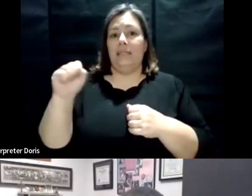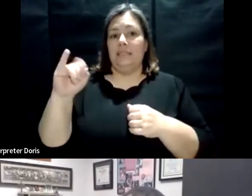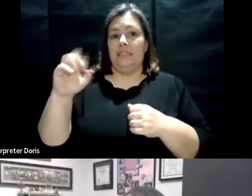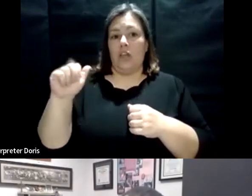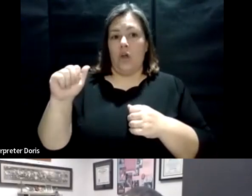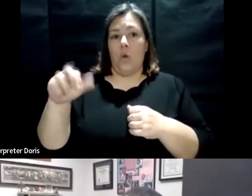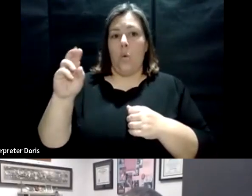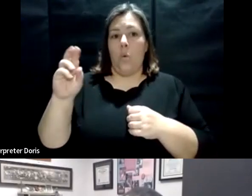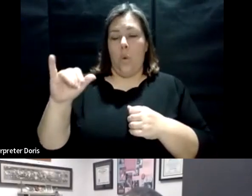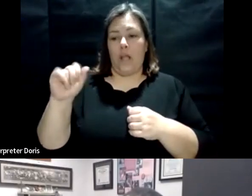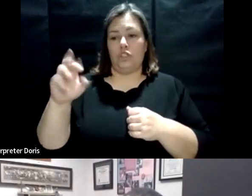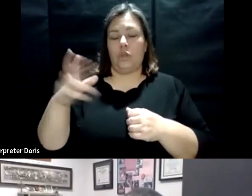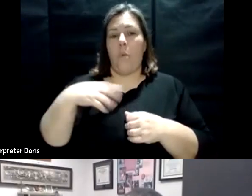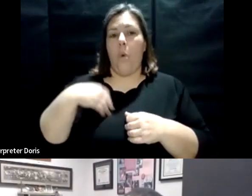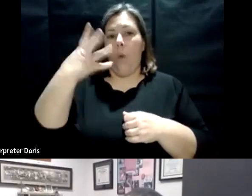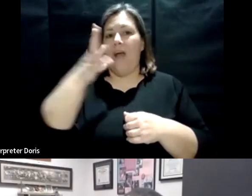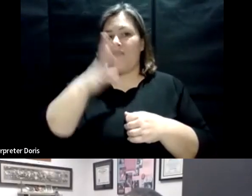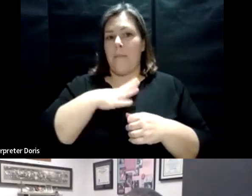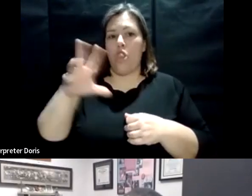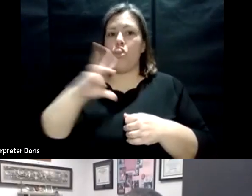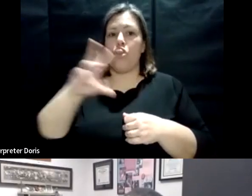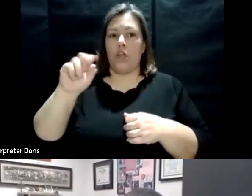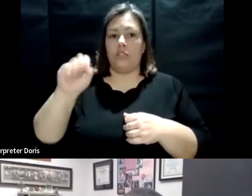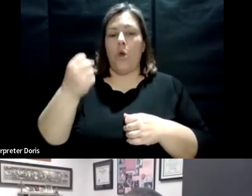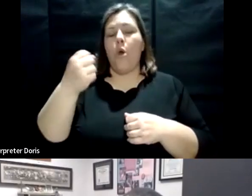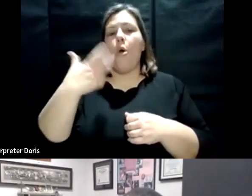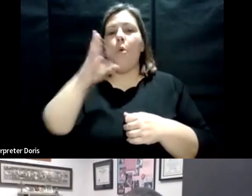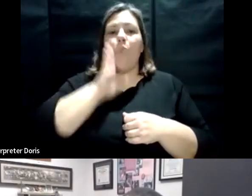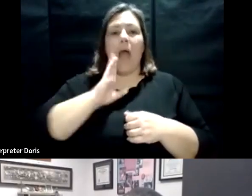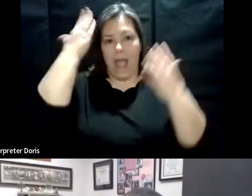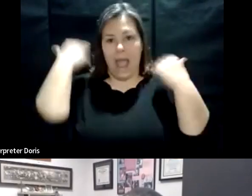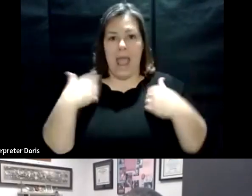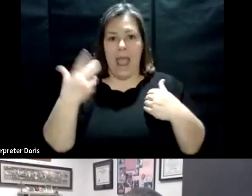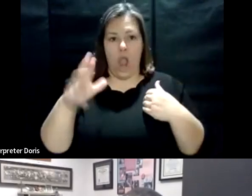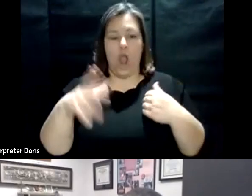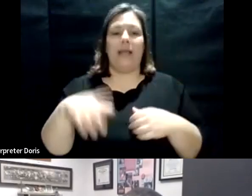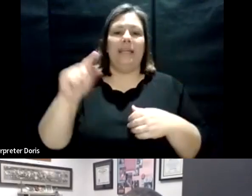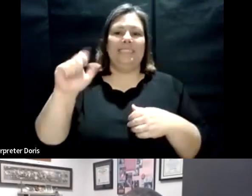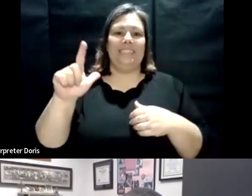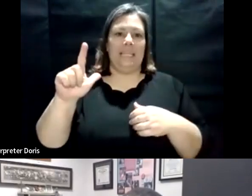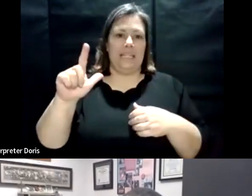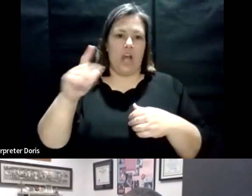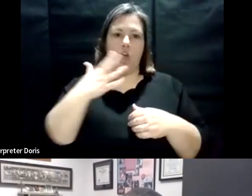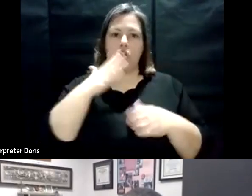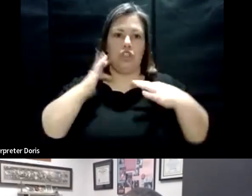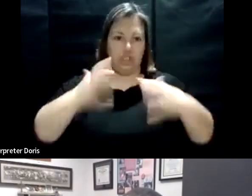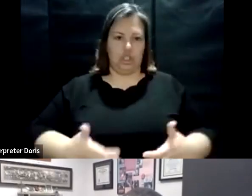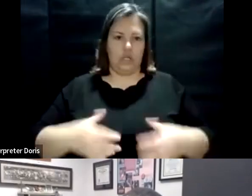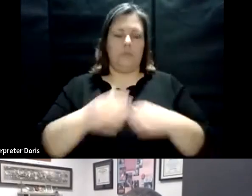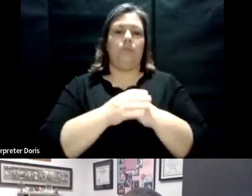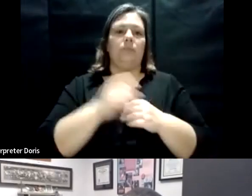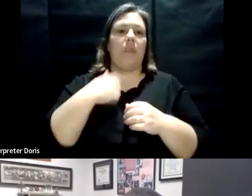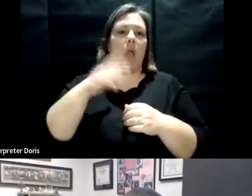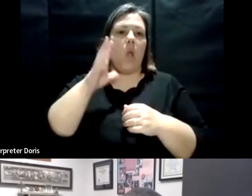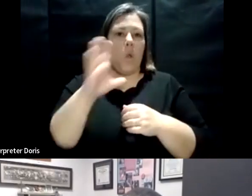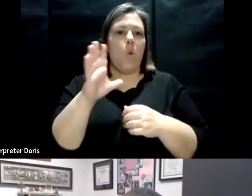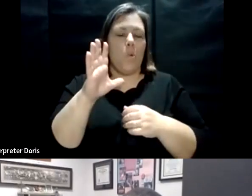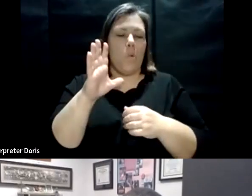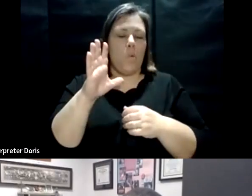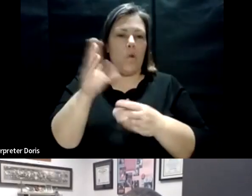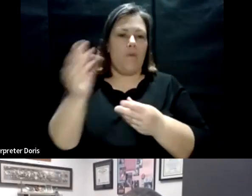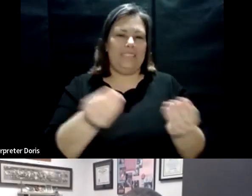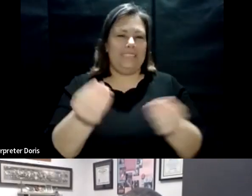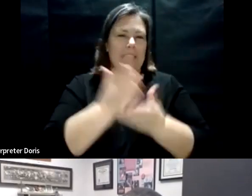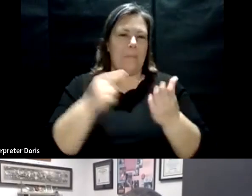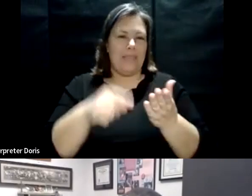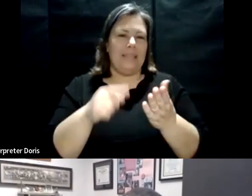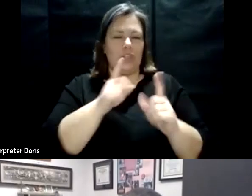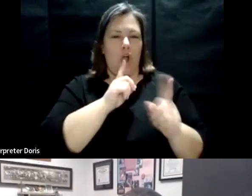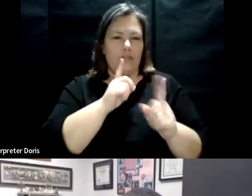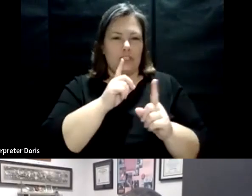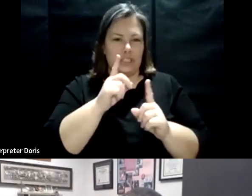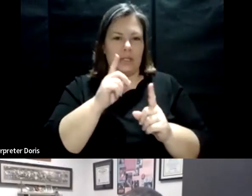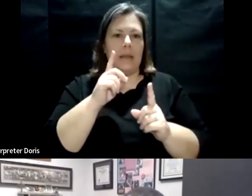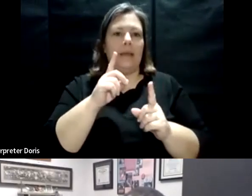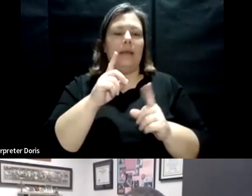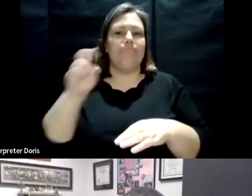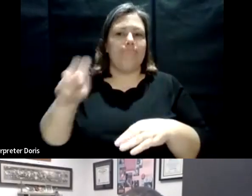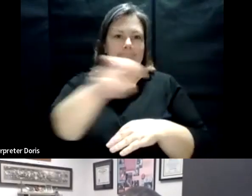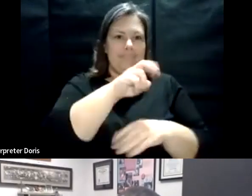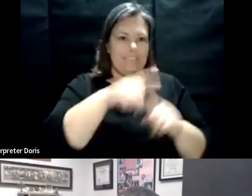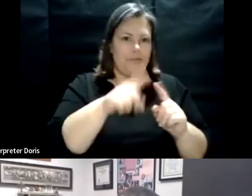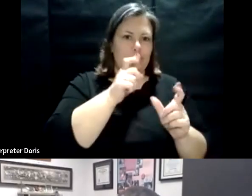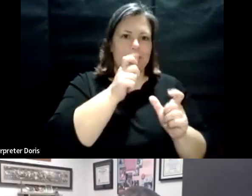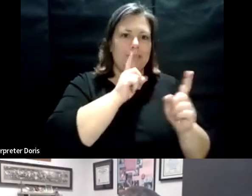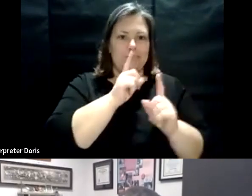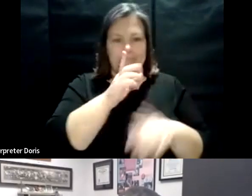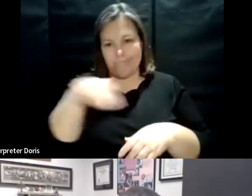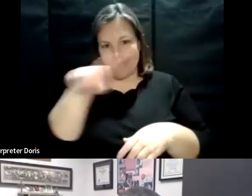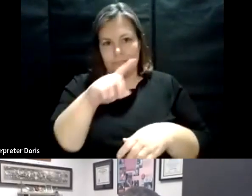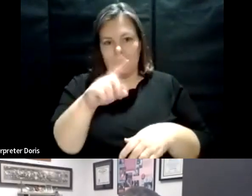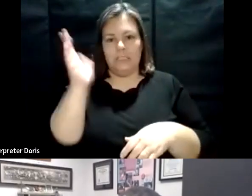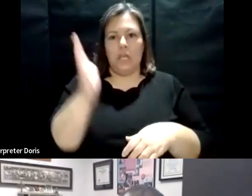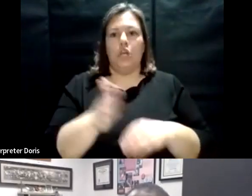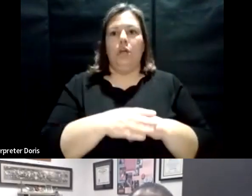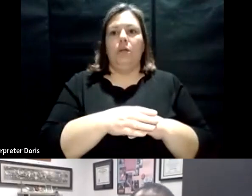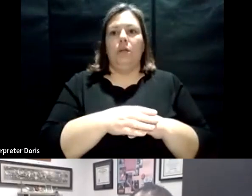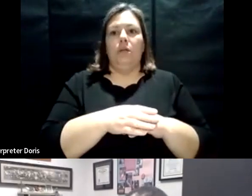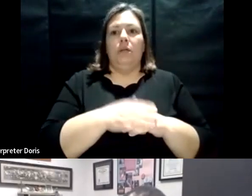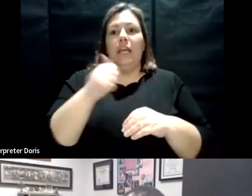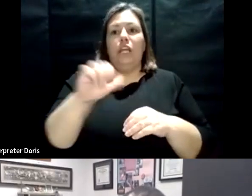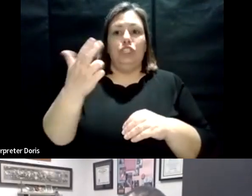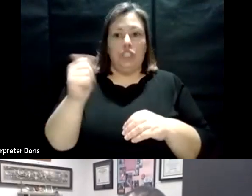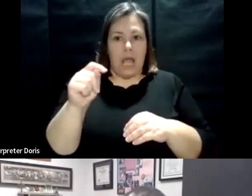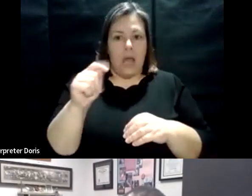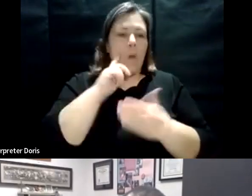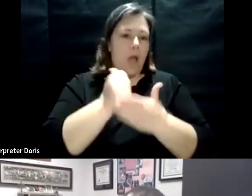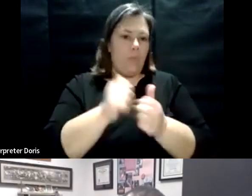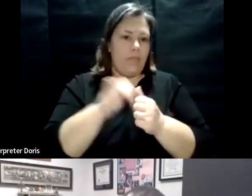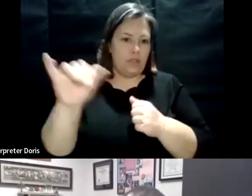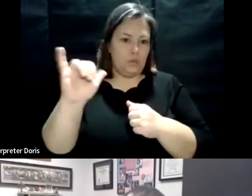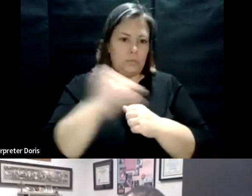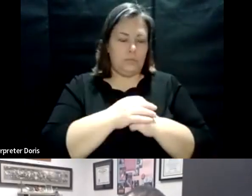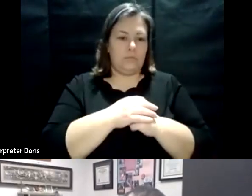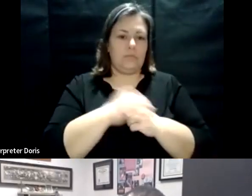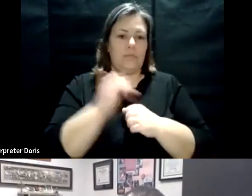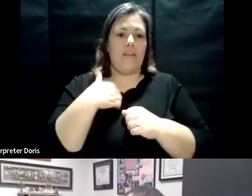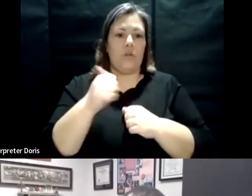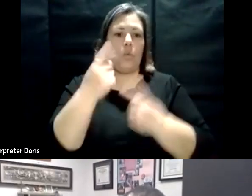I'm here, Royster, I am a white female woman in her thirties, with brown hair and til shirt and I will be facilitating part of the conversation as we bounce from different speaker anticipator, and then also helping out with any of the chat questions or